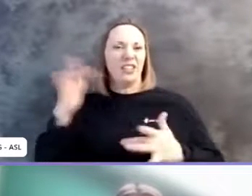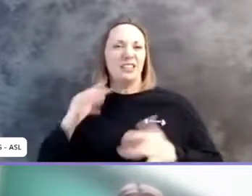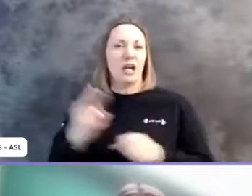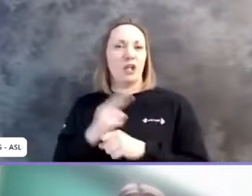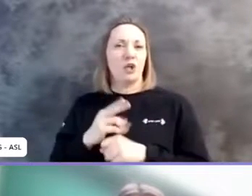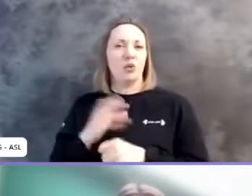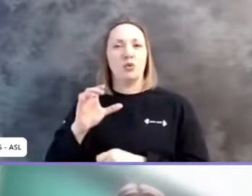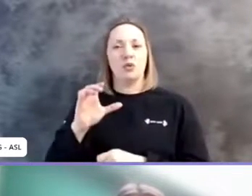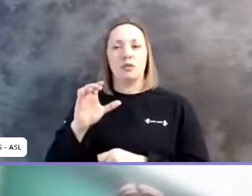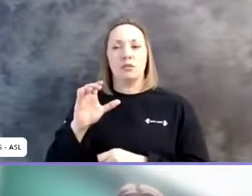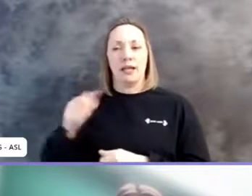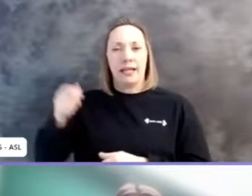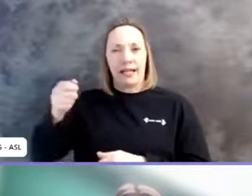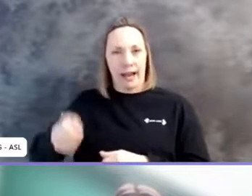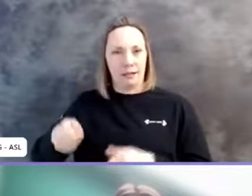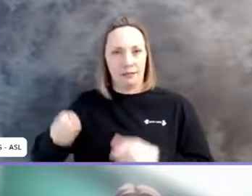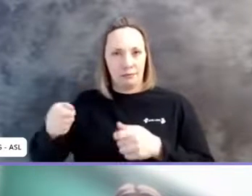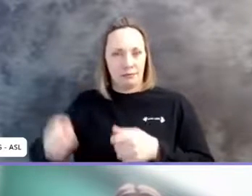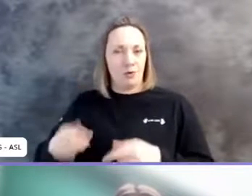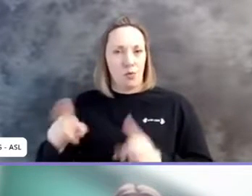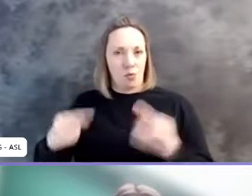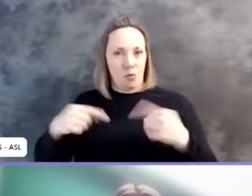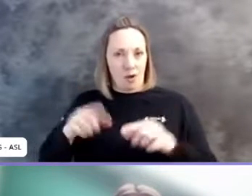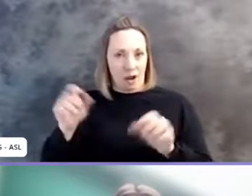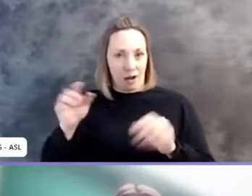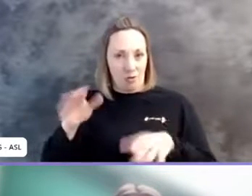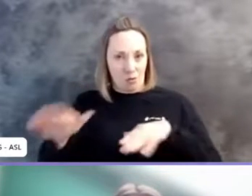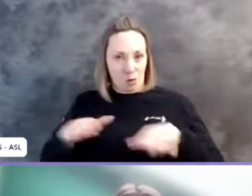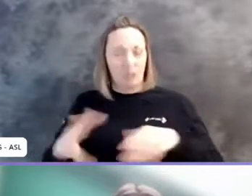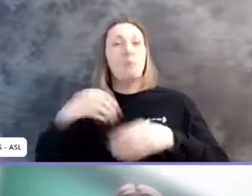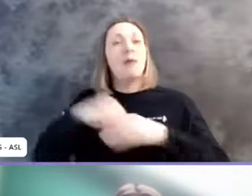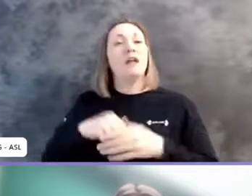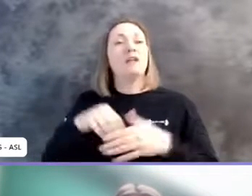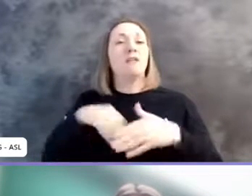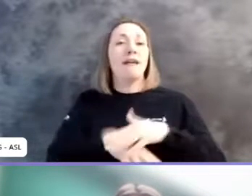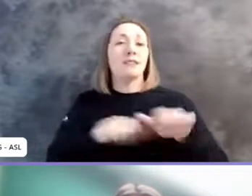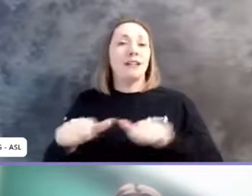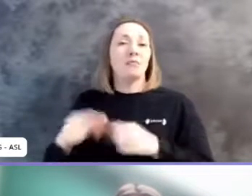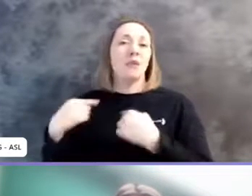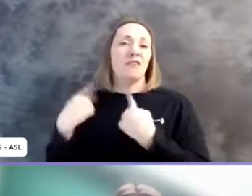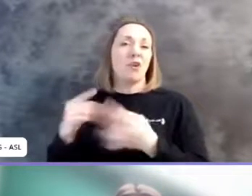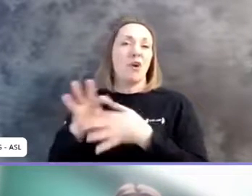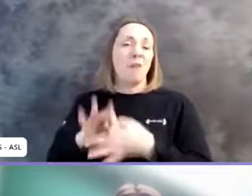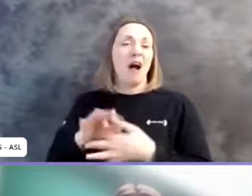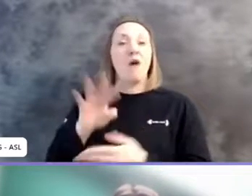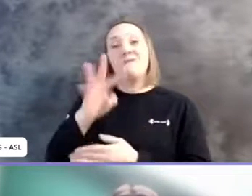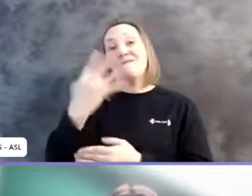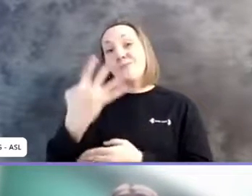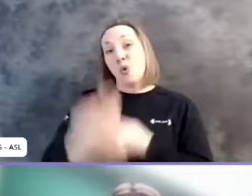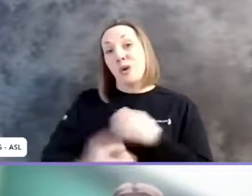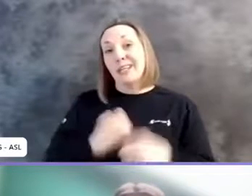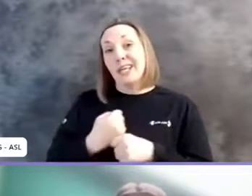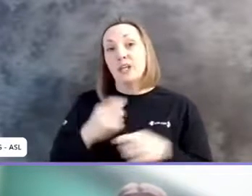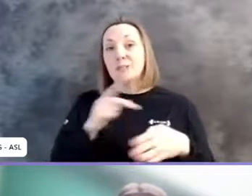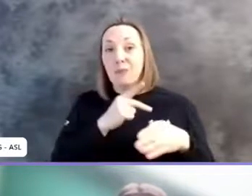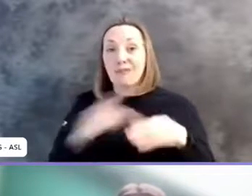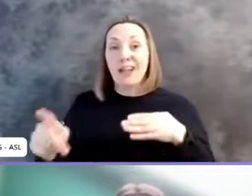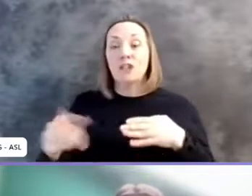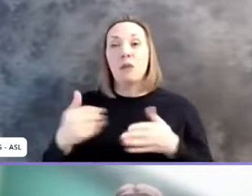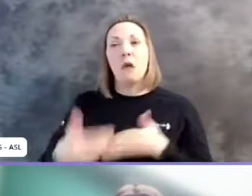and have a range of chronic. . I bring that lived experience into my work team.